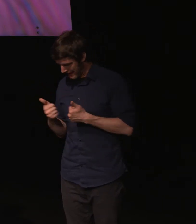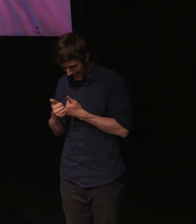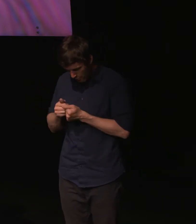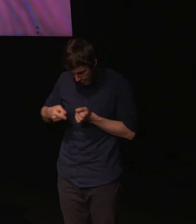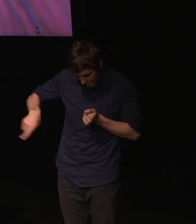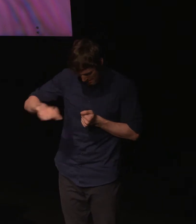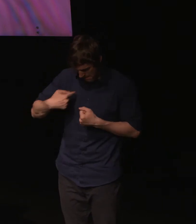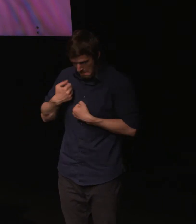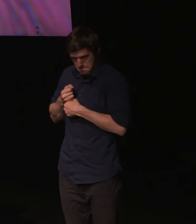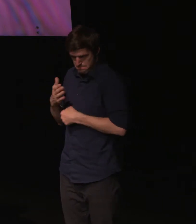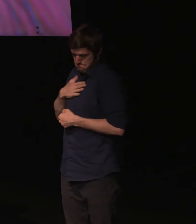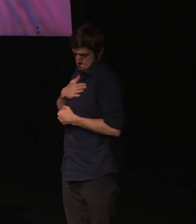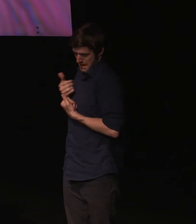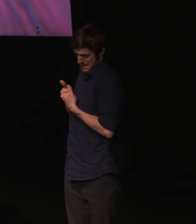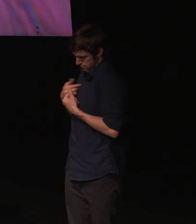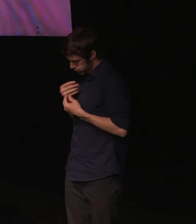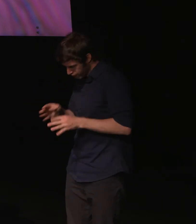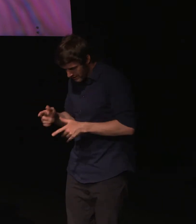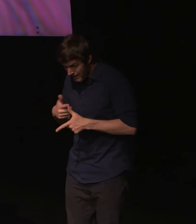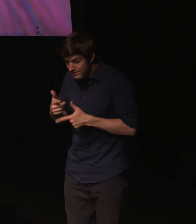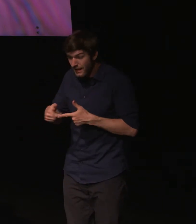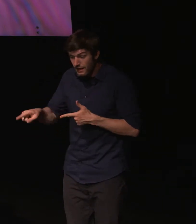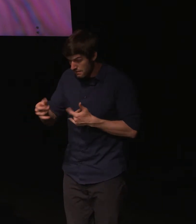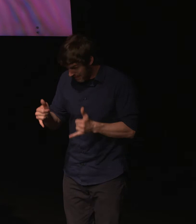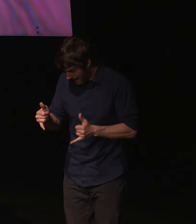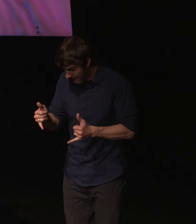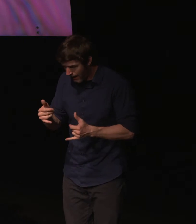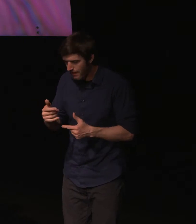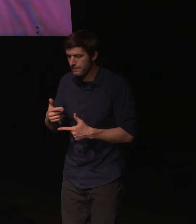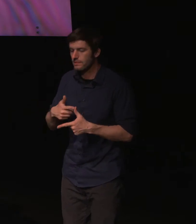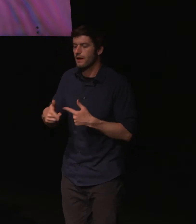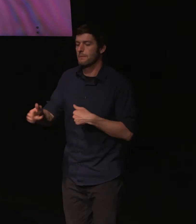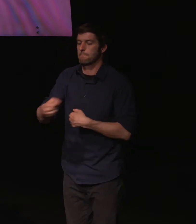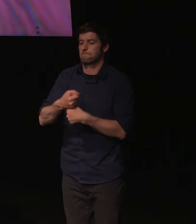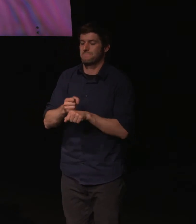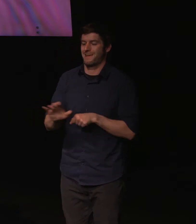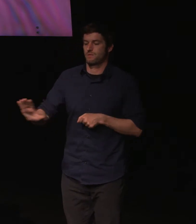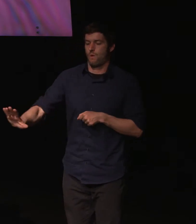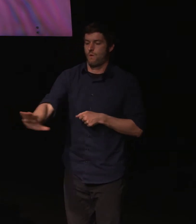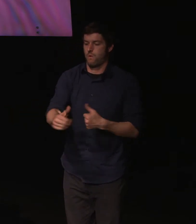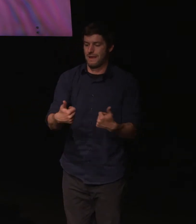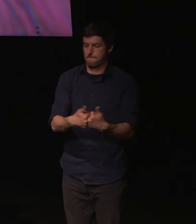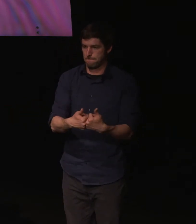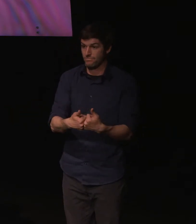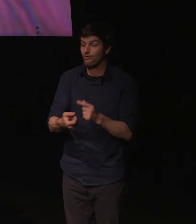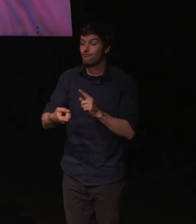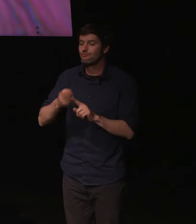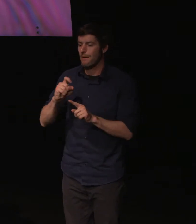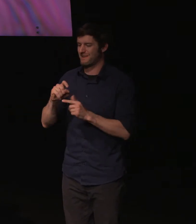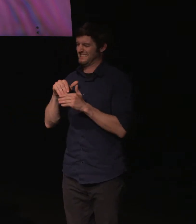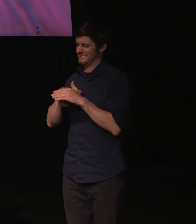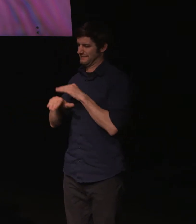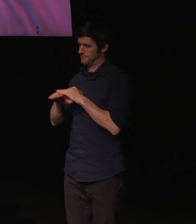And we do that from an accessible standpoint. We do that from the ground up, saying, "Okay, let's make it accessible."